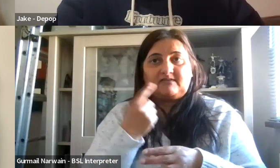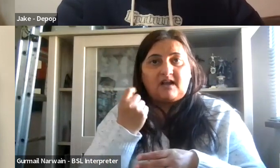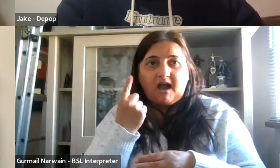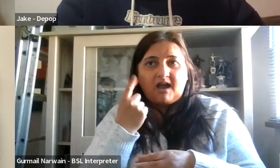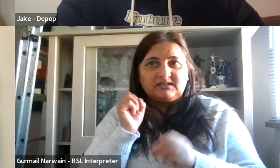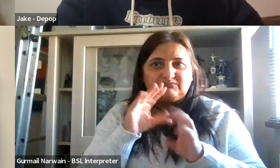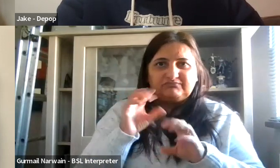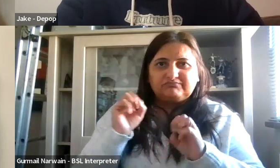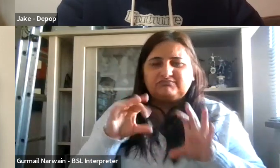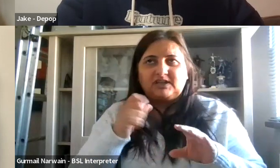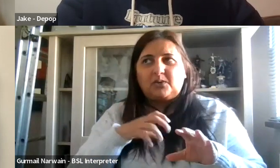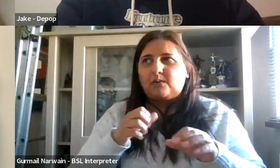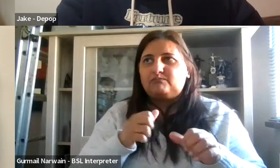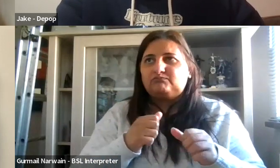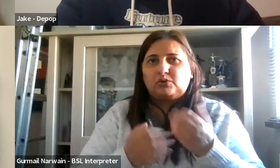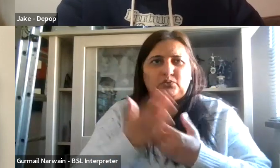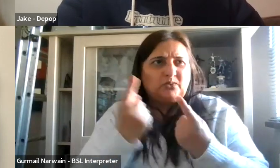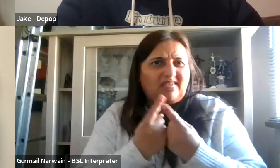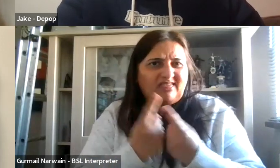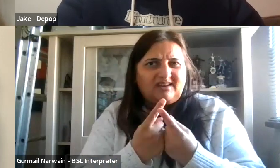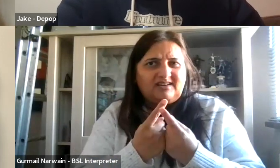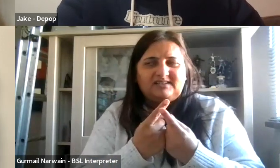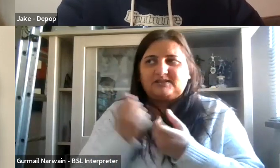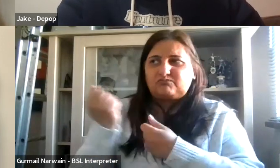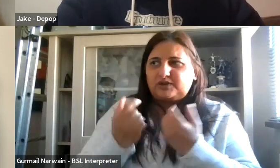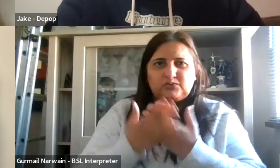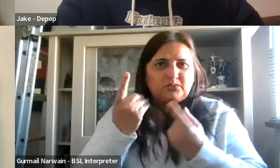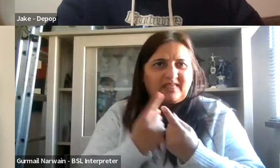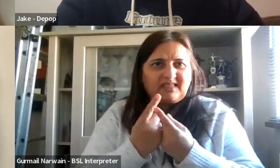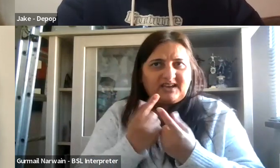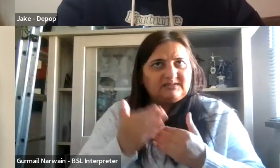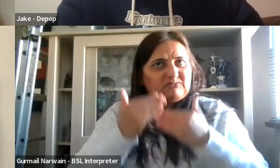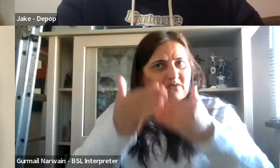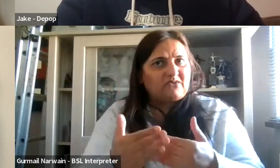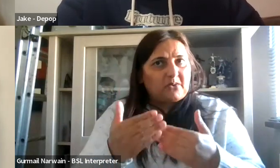out like new new things and bringing new things things forward. Specially if you have people putting ideas in and bringing out new things forward.